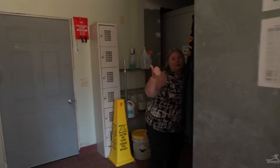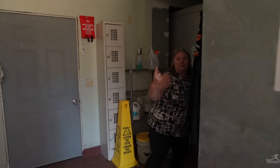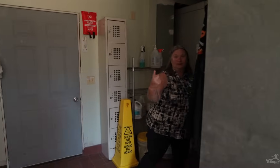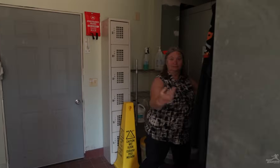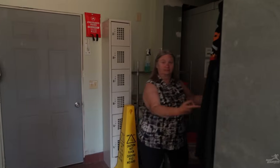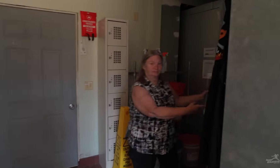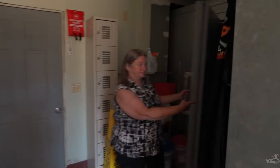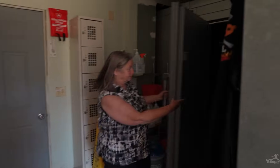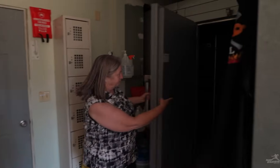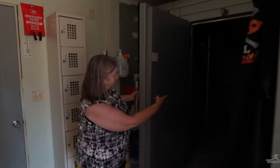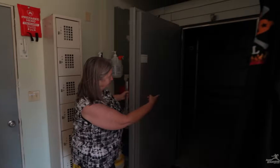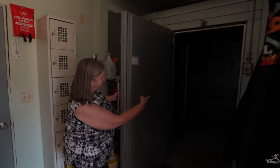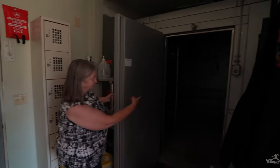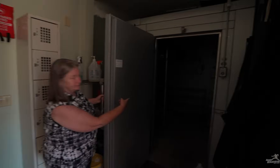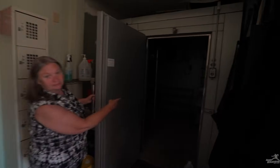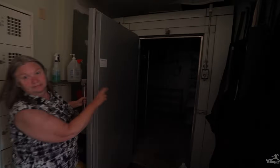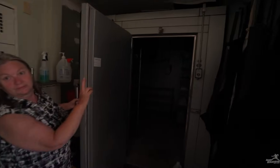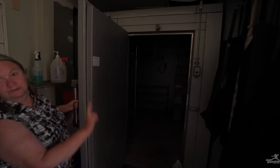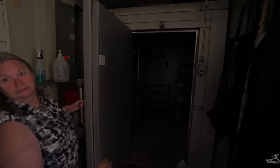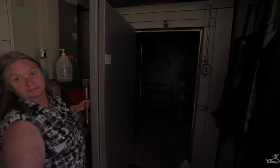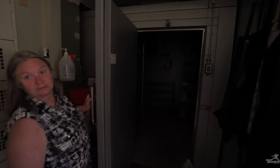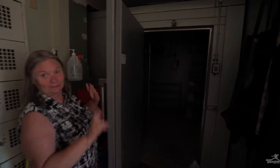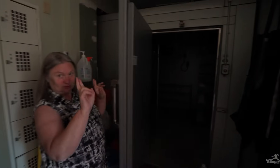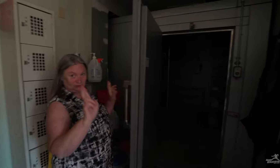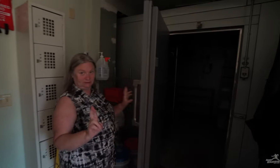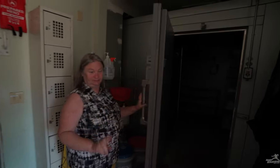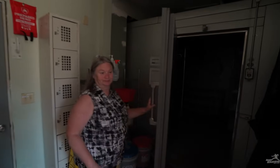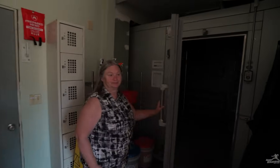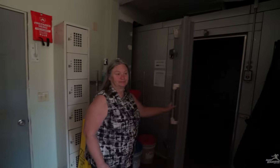We have another one here—the refrigerator.